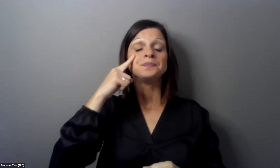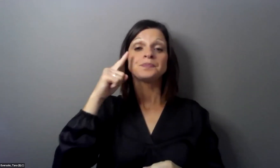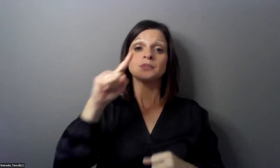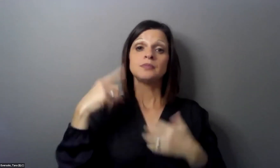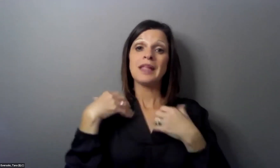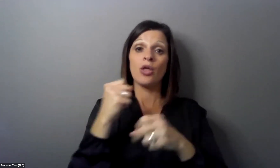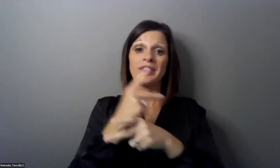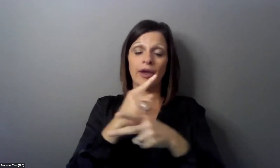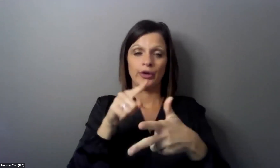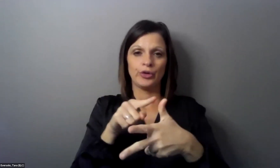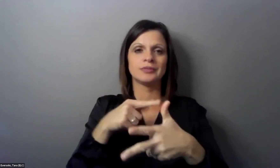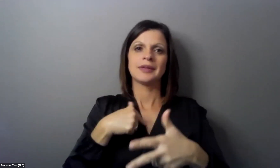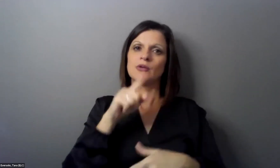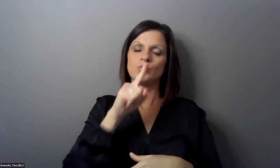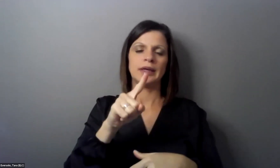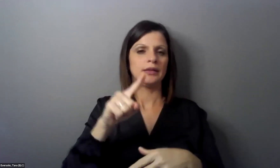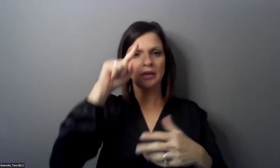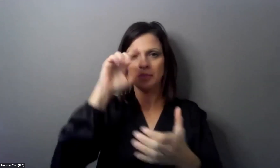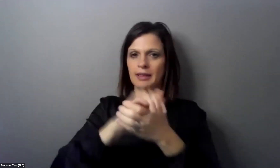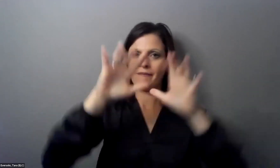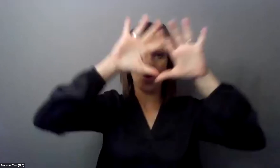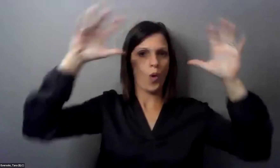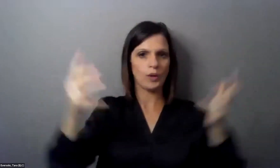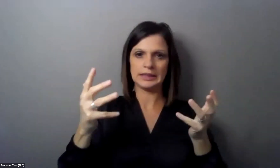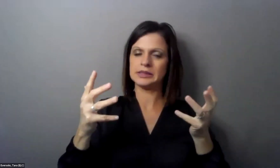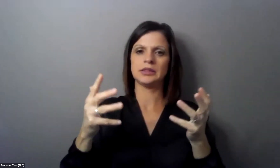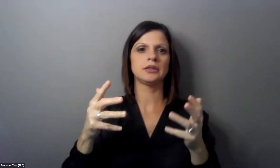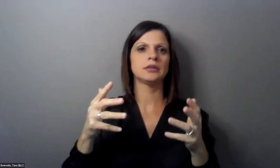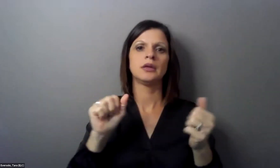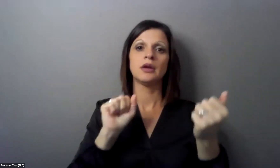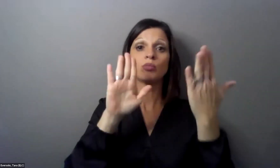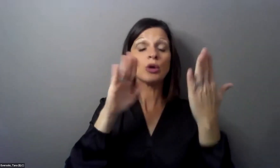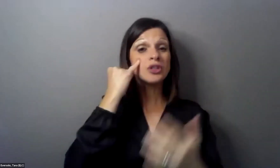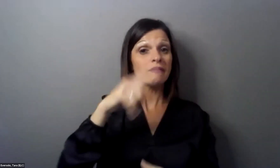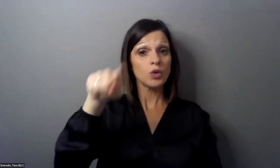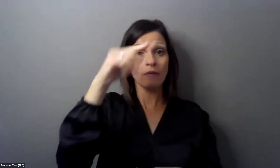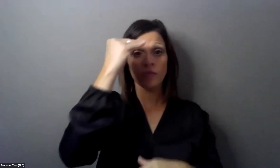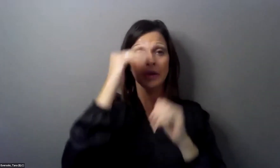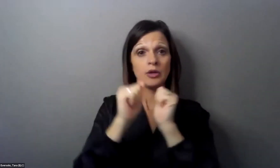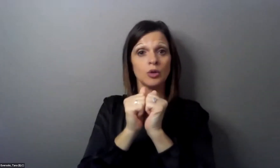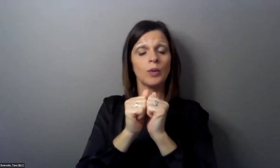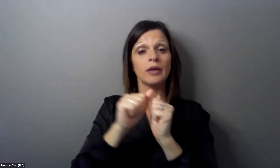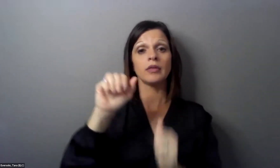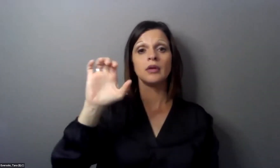for the healthcare. I believe in a holistic approach. Anybody who knows what the Cherokee model is.